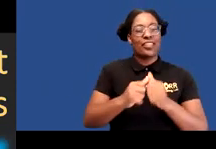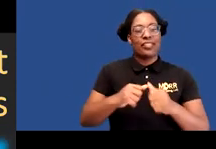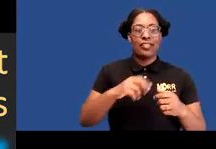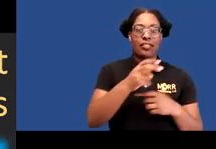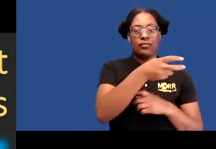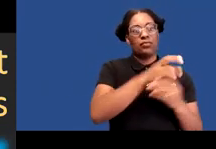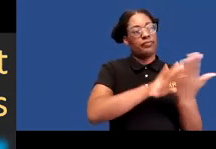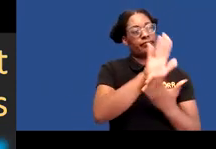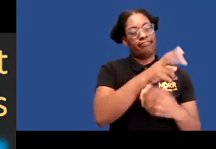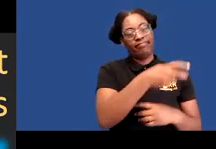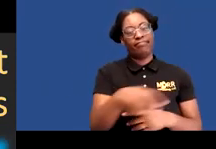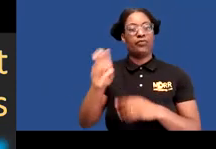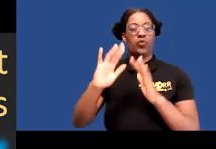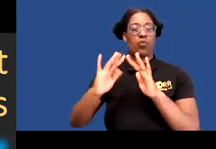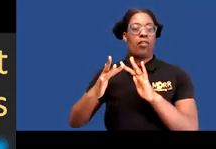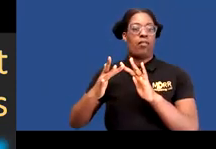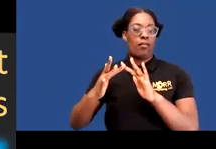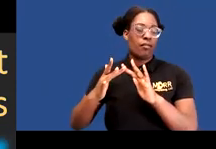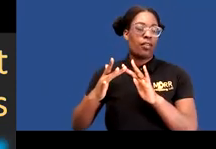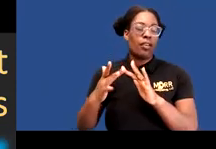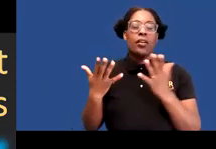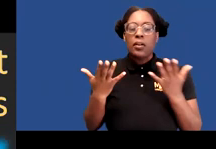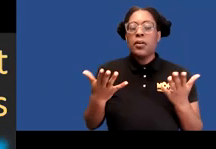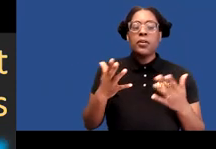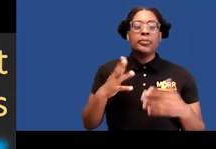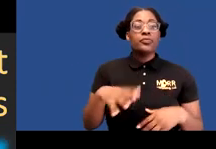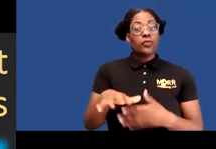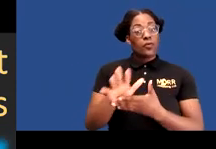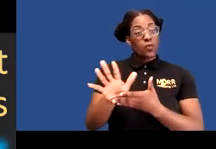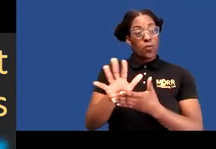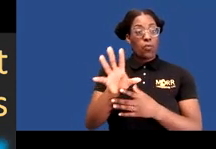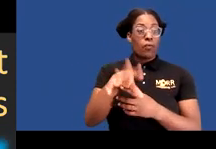So the video-- you know, it is a window